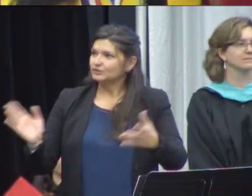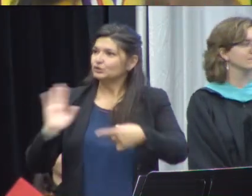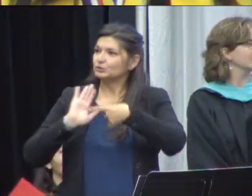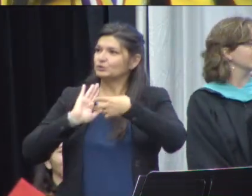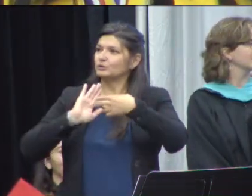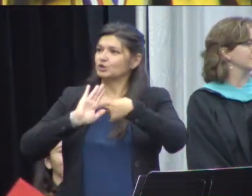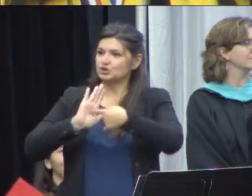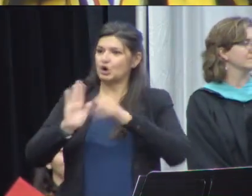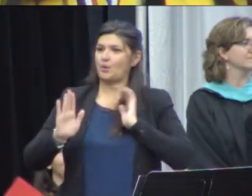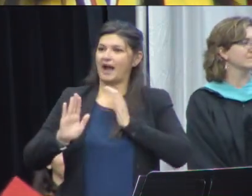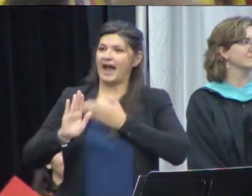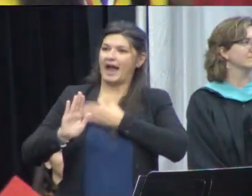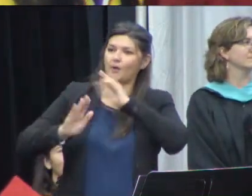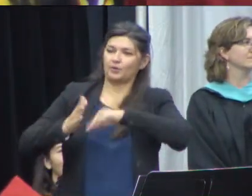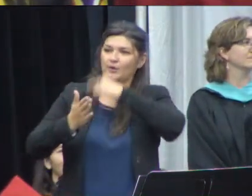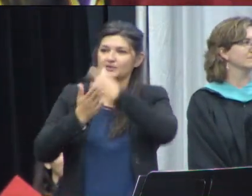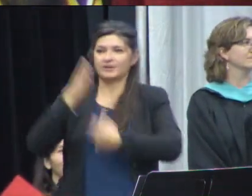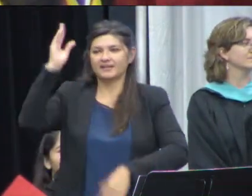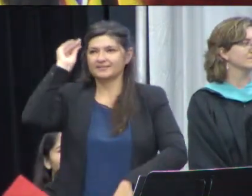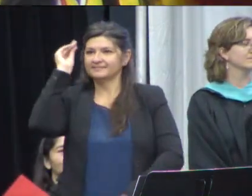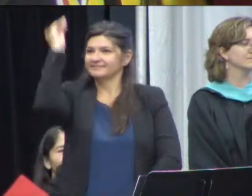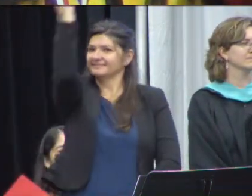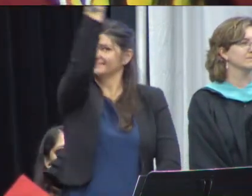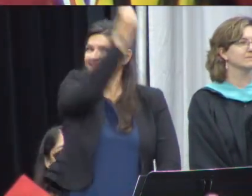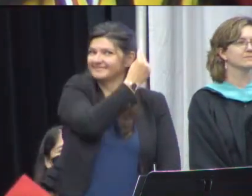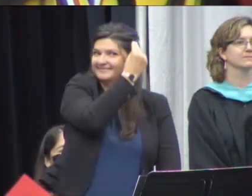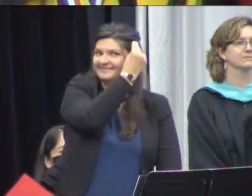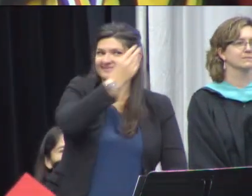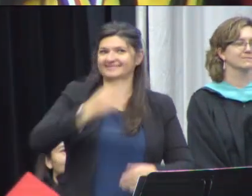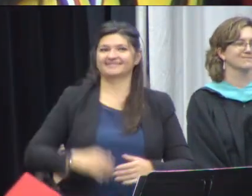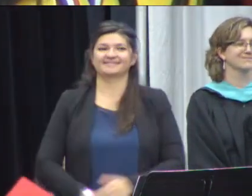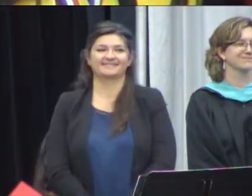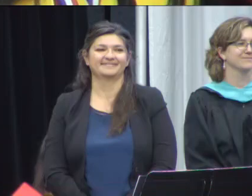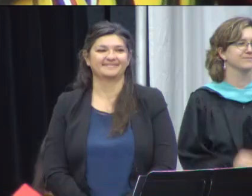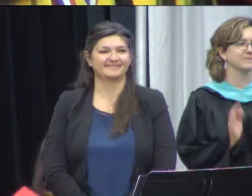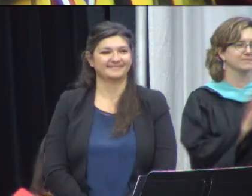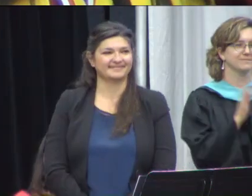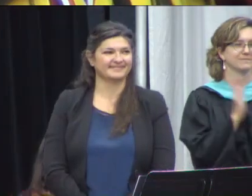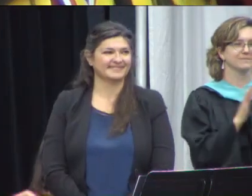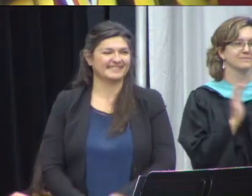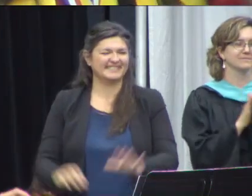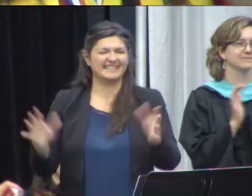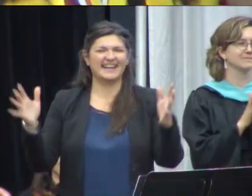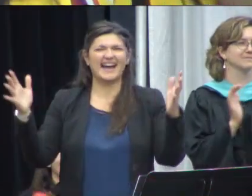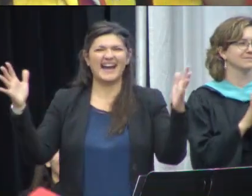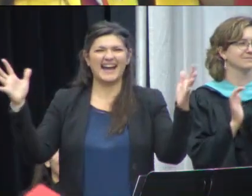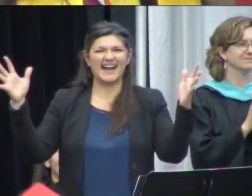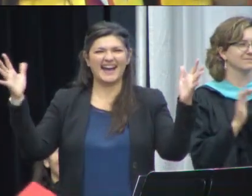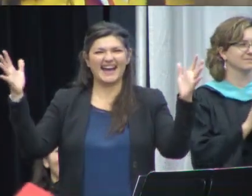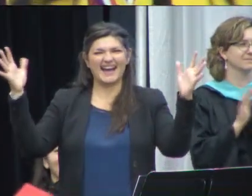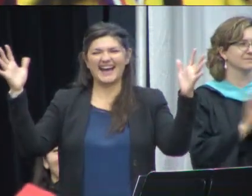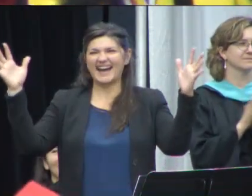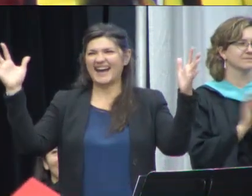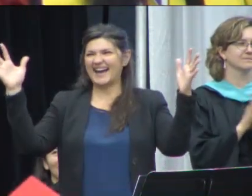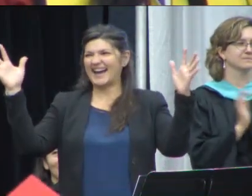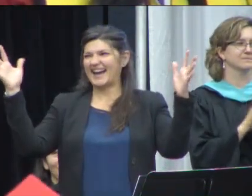please move your tassel from the right to the left. (audience applauds)